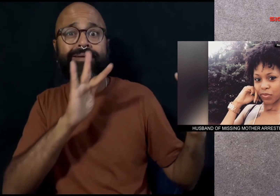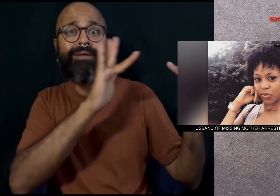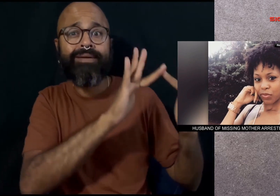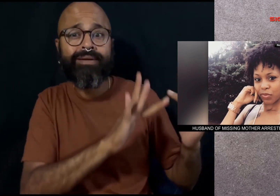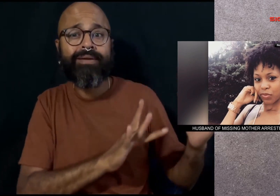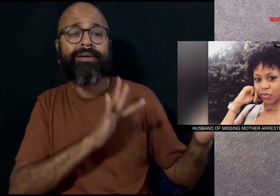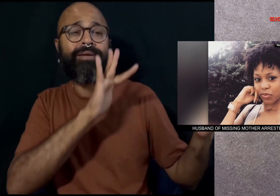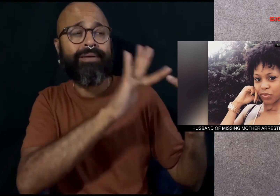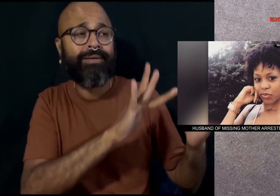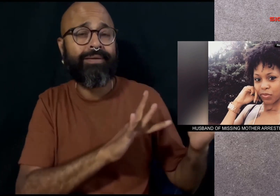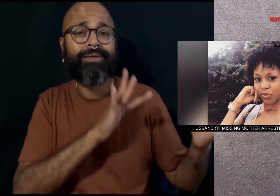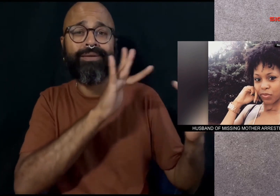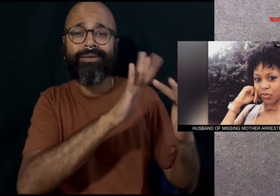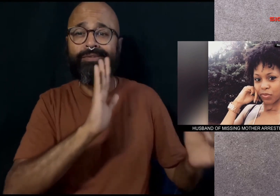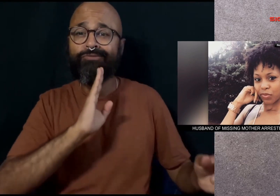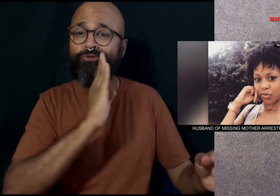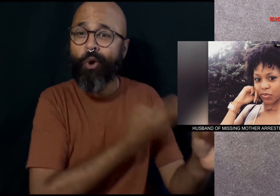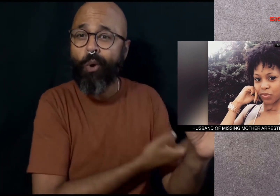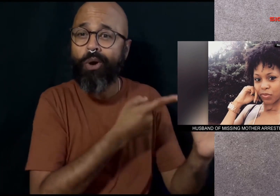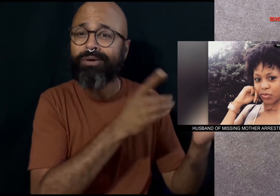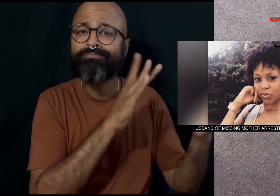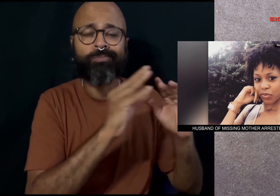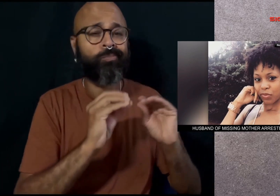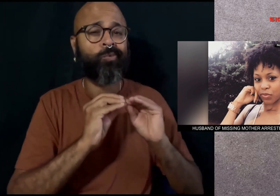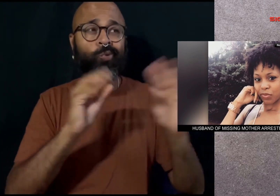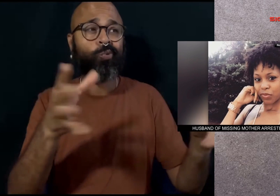she tried repeatedly to reach her daughter without getting a response.